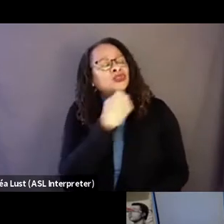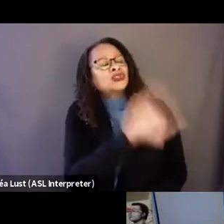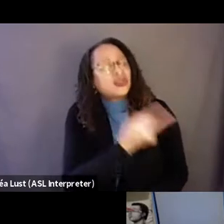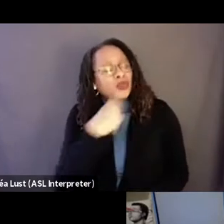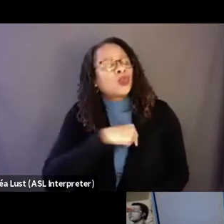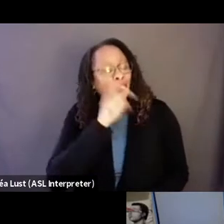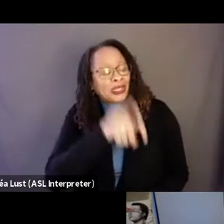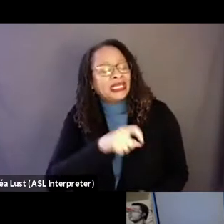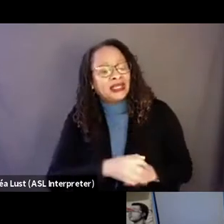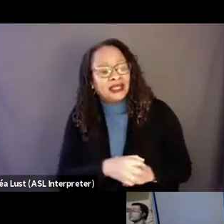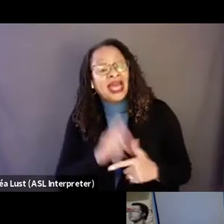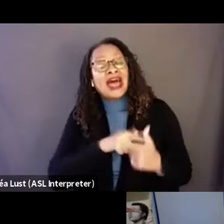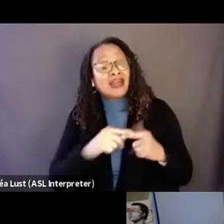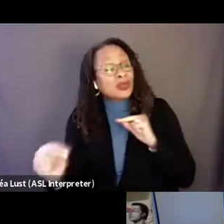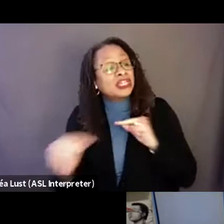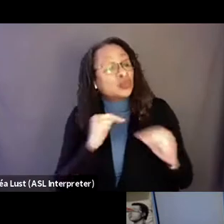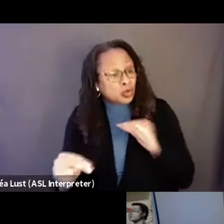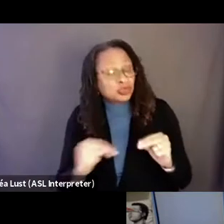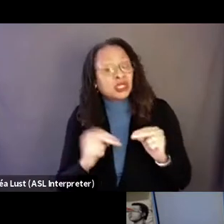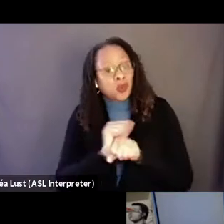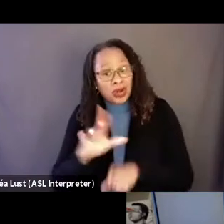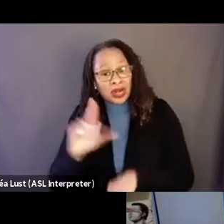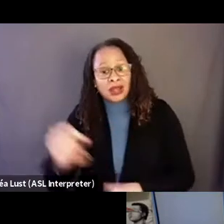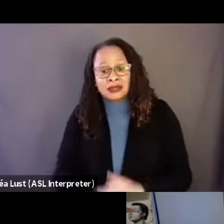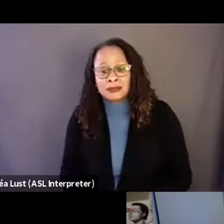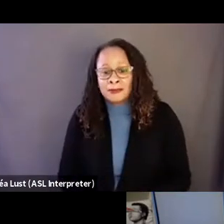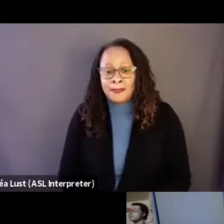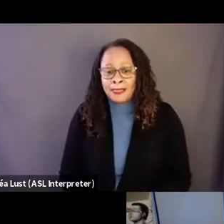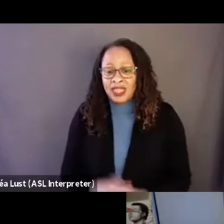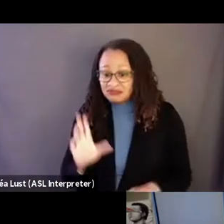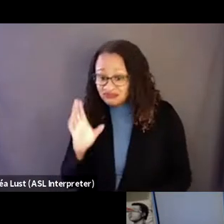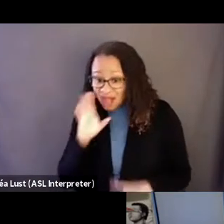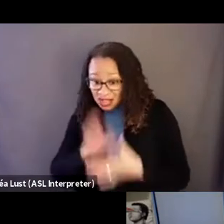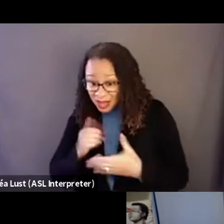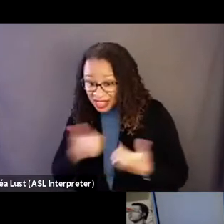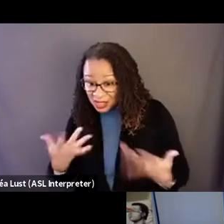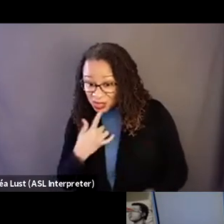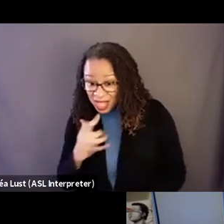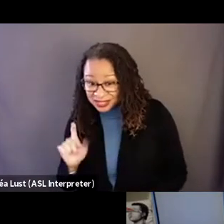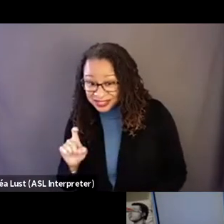and then let's negotiate and work it out. I don't know if my husband had anything to say.